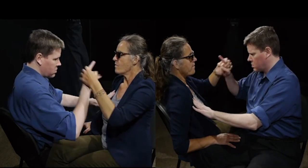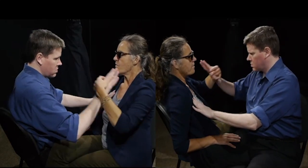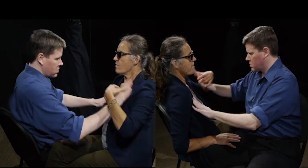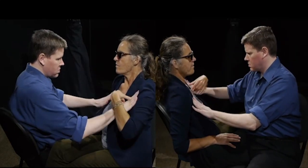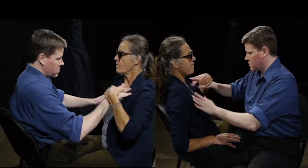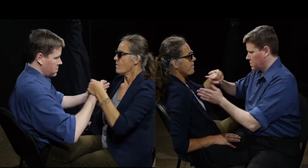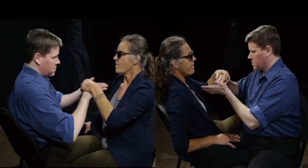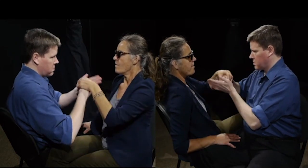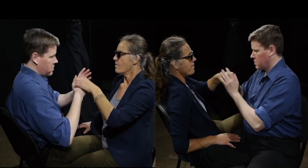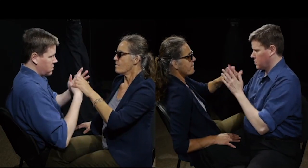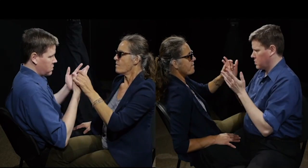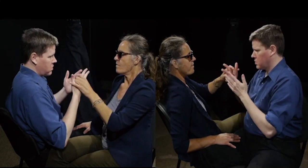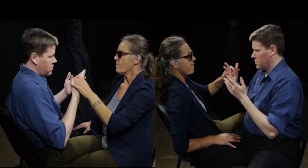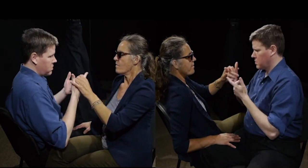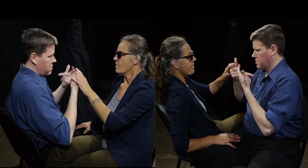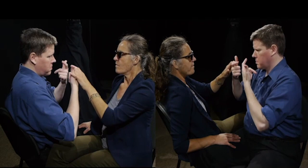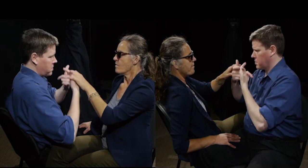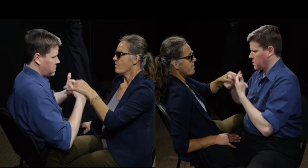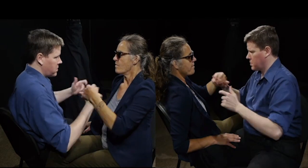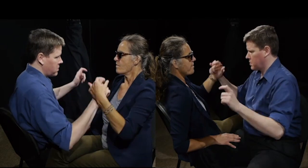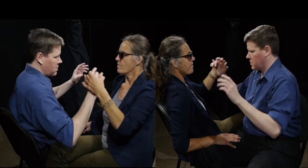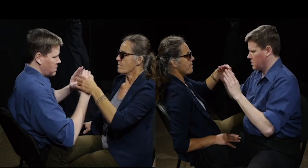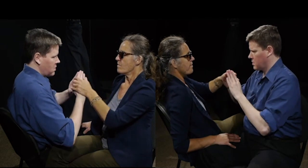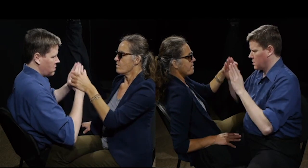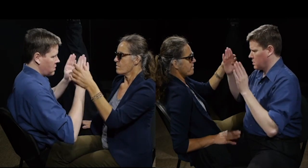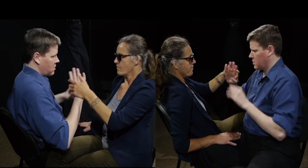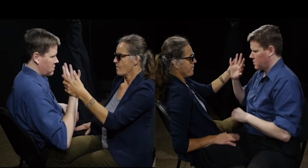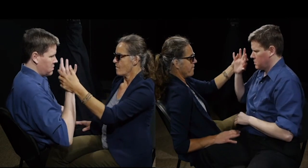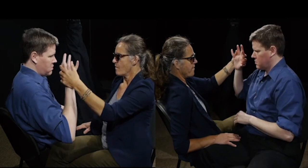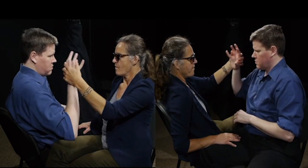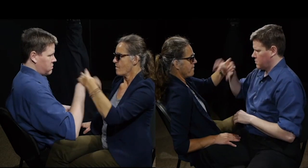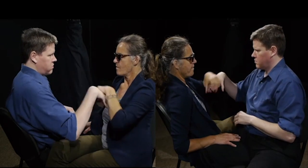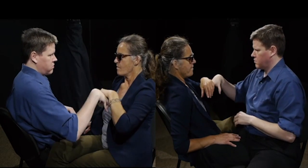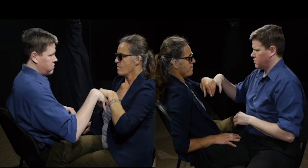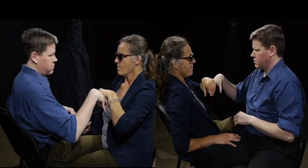to a specific type of house, such as a big fancy mansion.